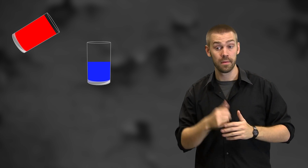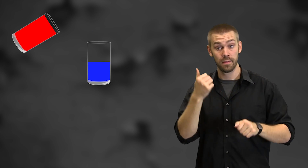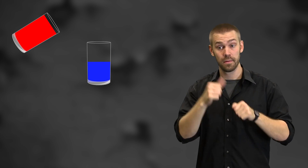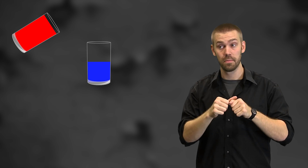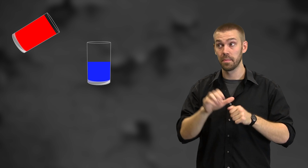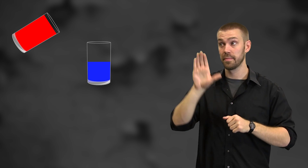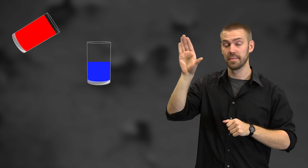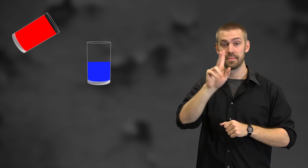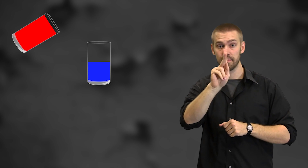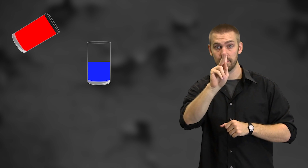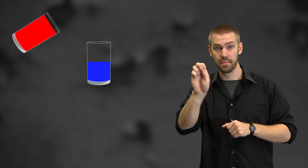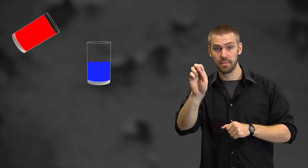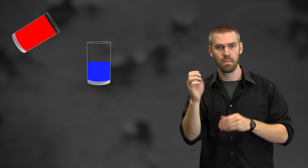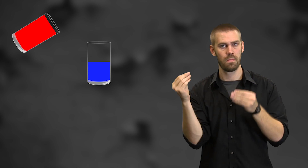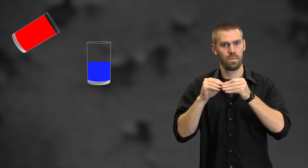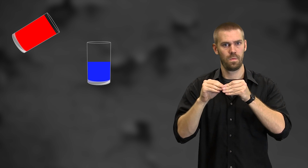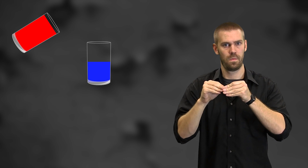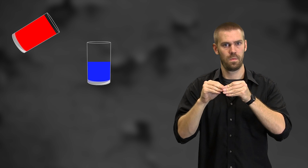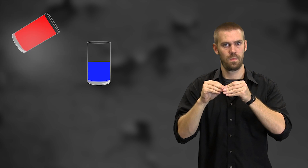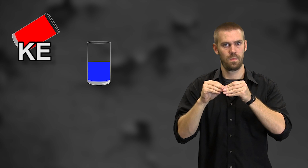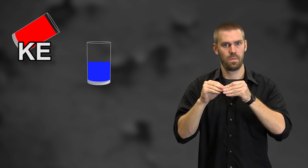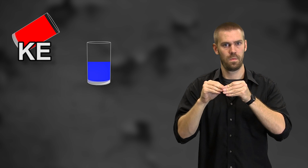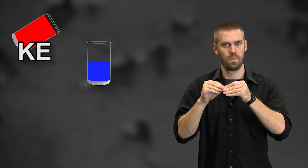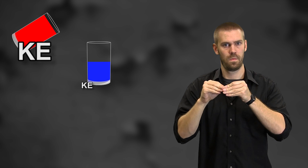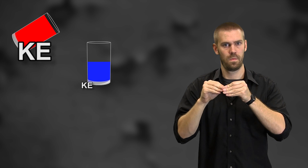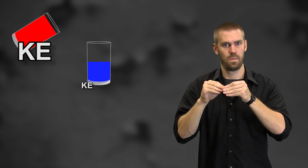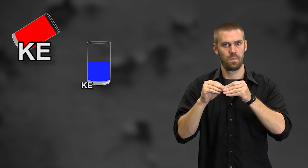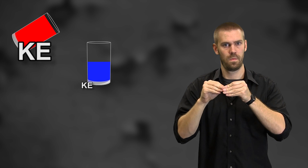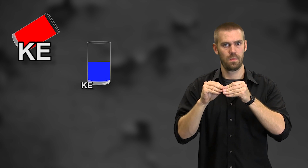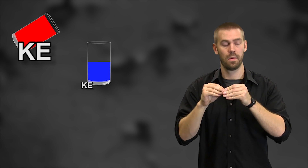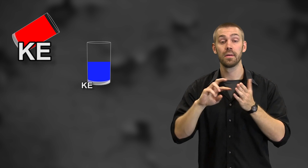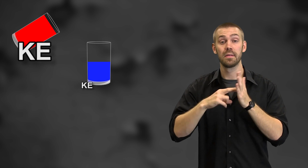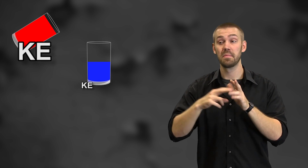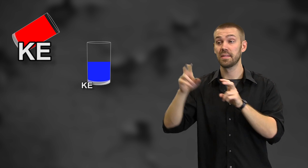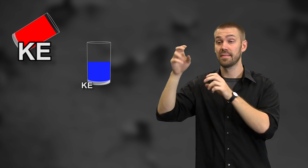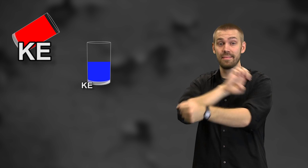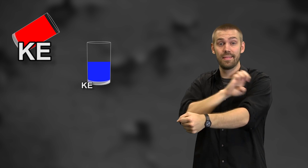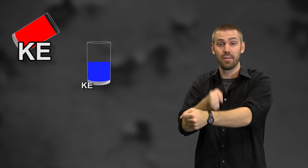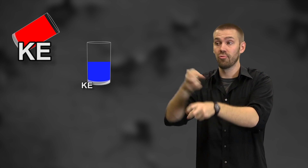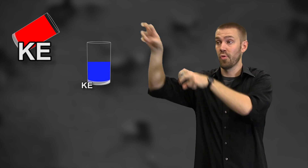Jeremy: Okay, so what just happened here? Now remember the hot water has more kinetic energy which means